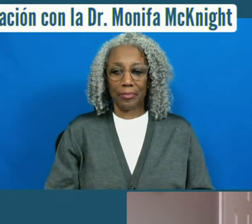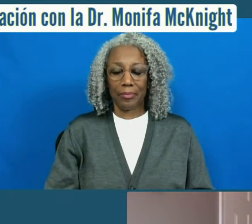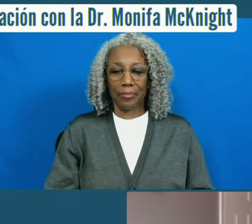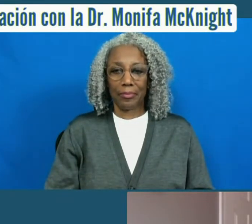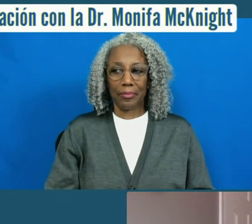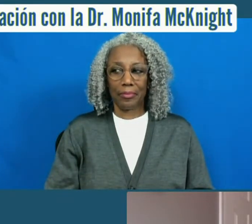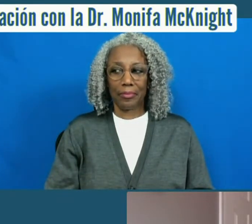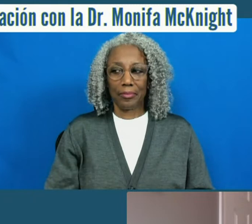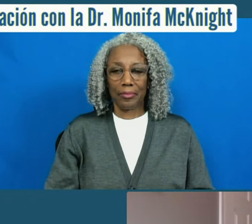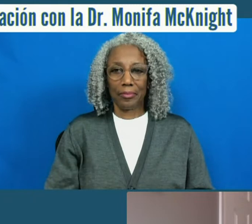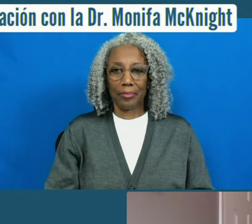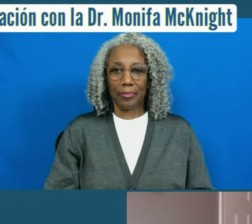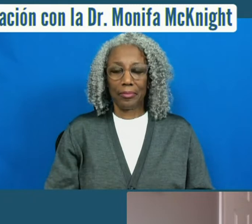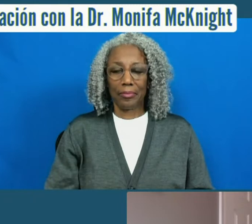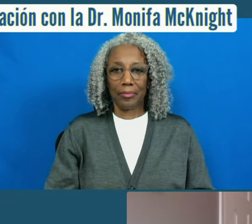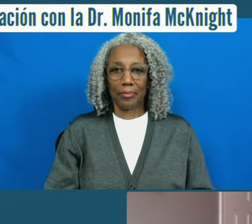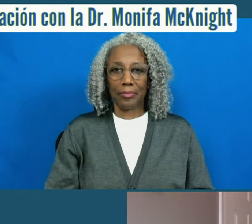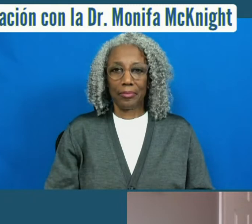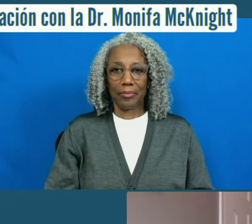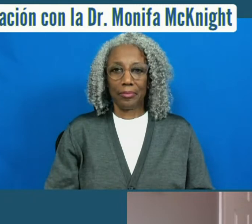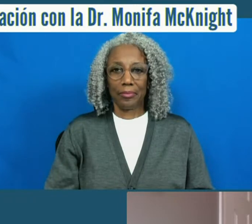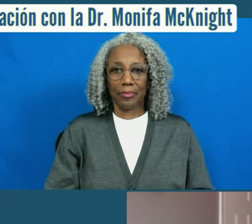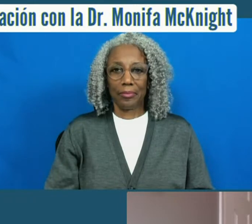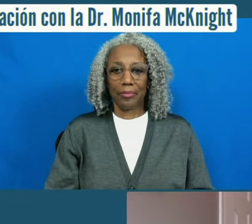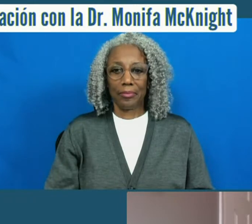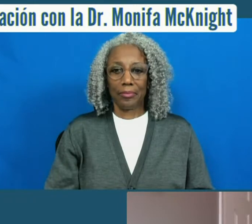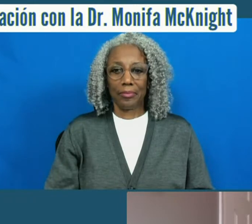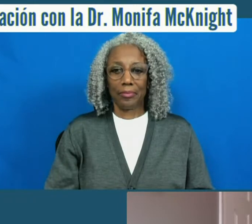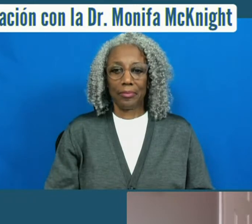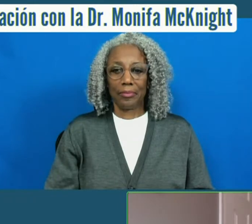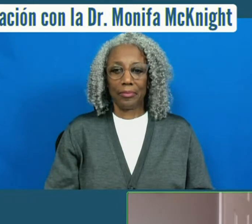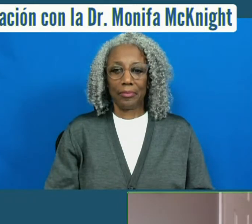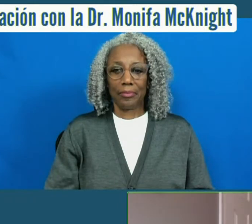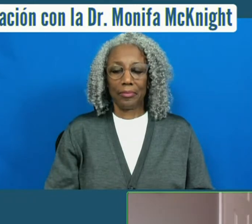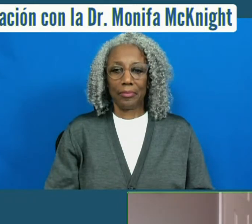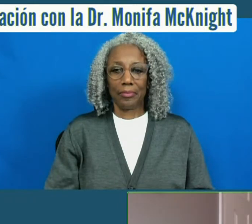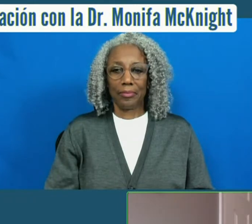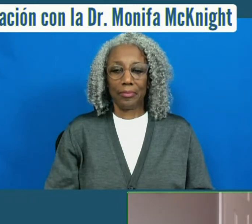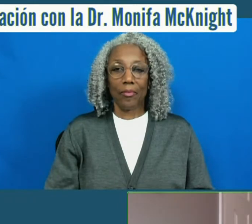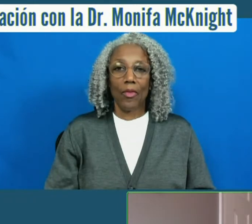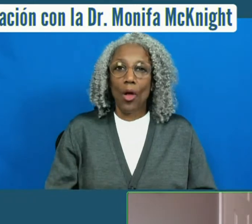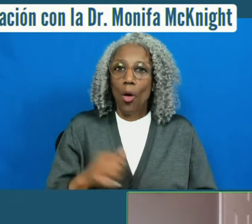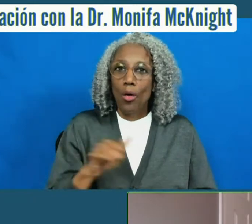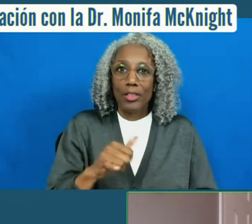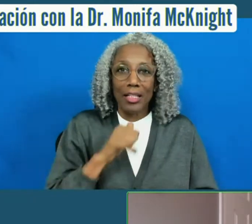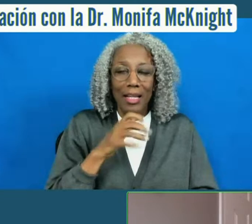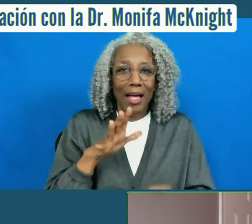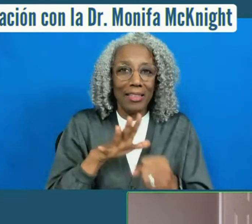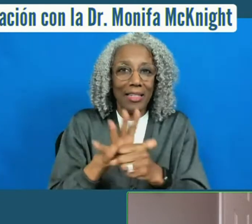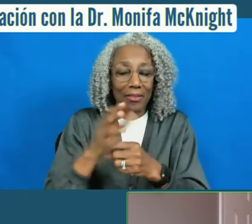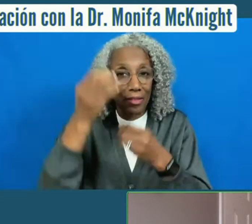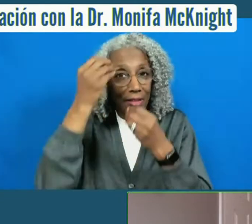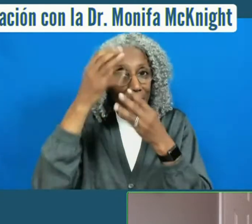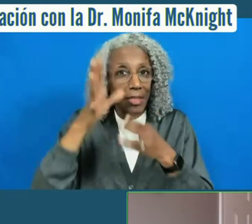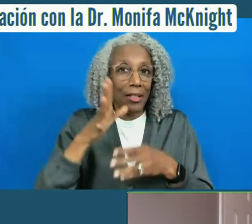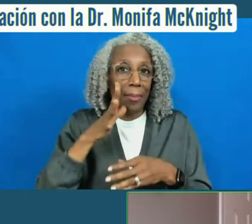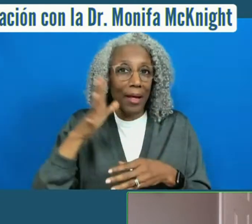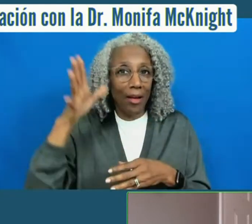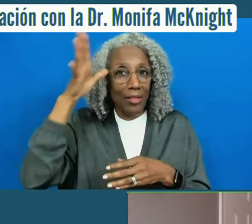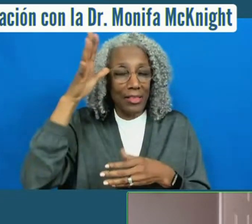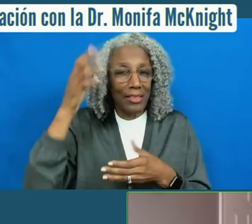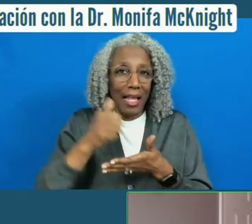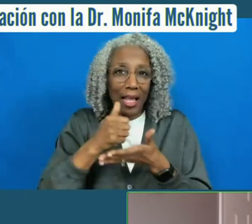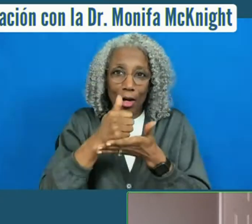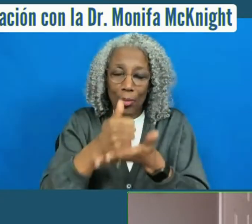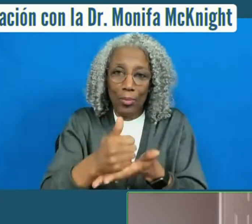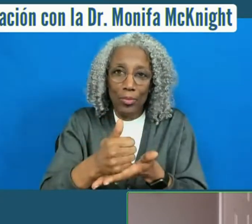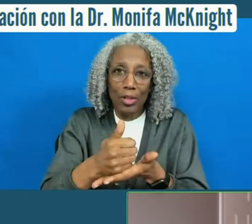Informercial. Sickos examine it.